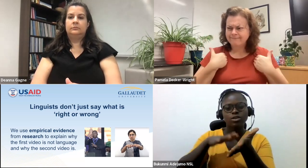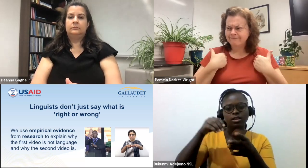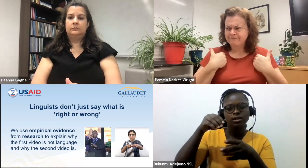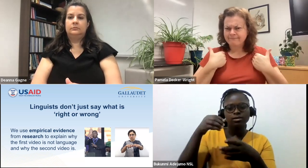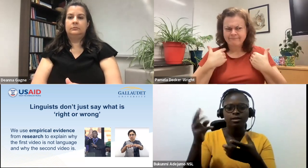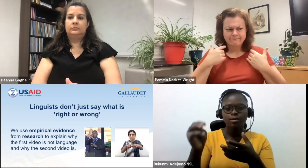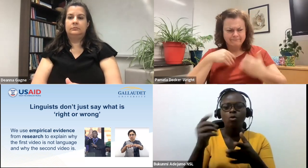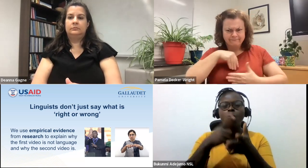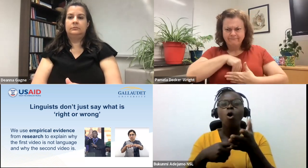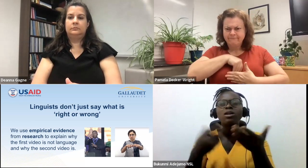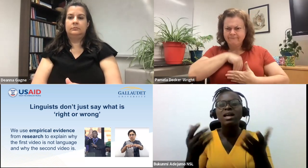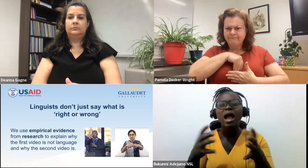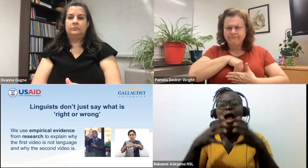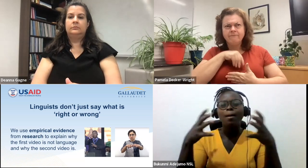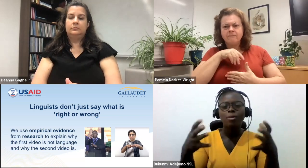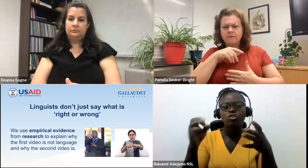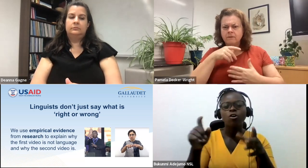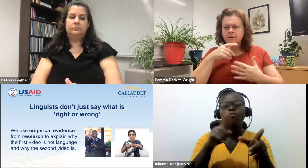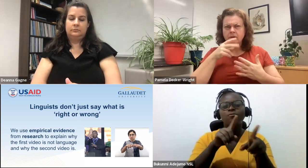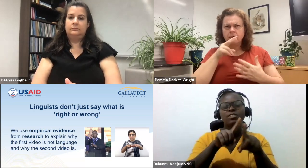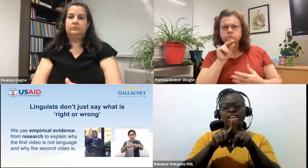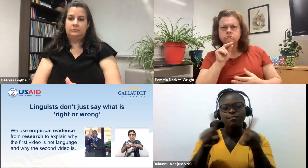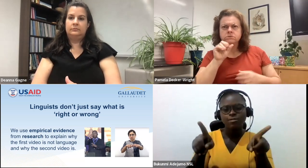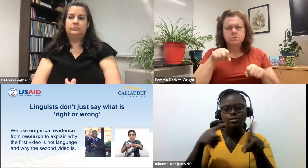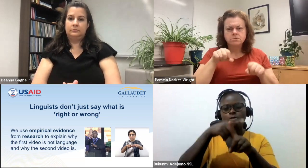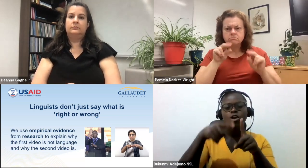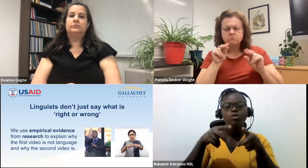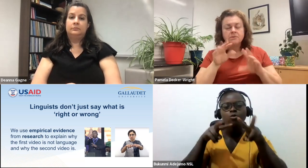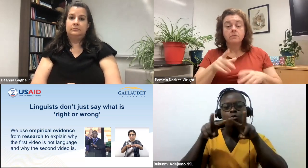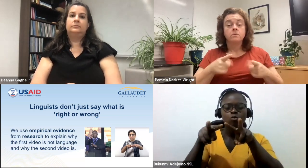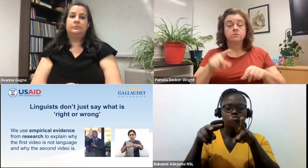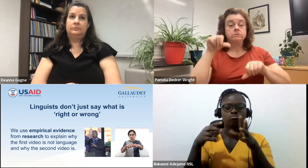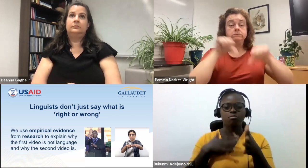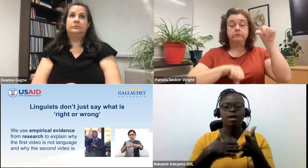and that's some of what we can analyze. We have an intuitive sense when we watch it.